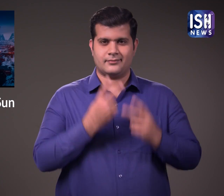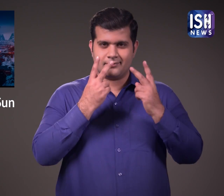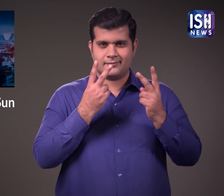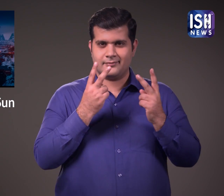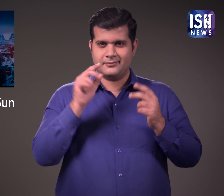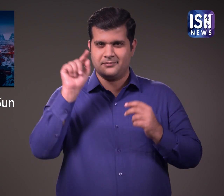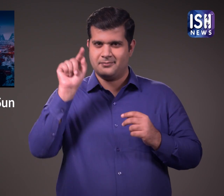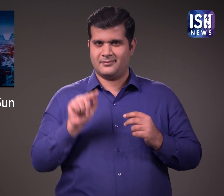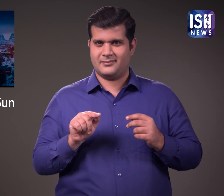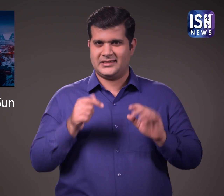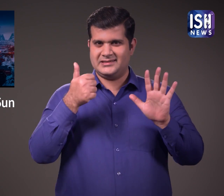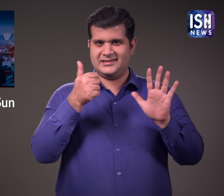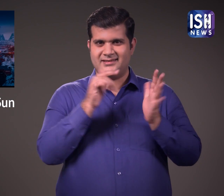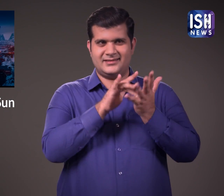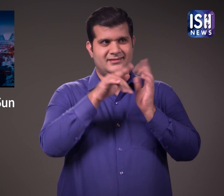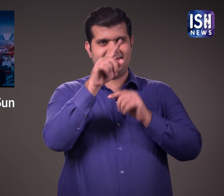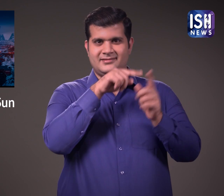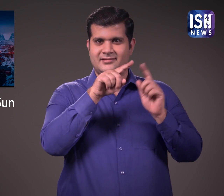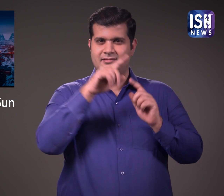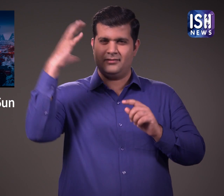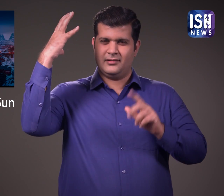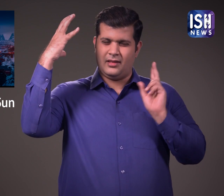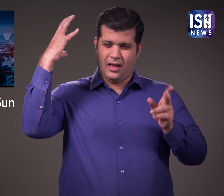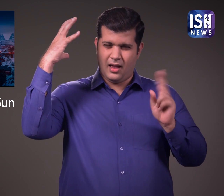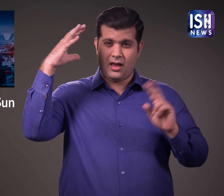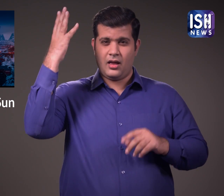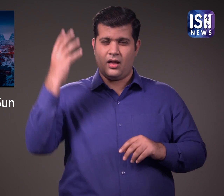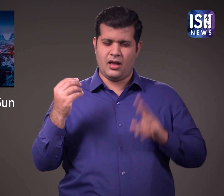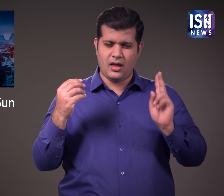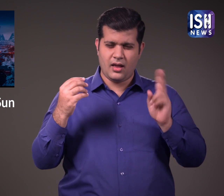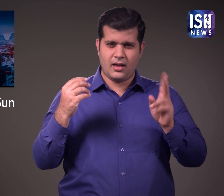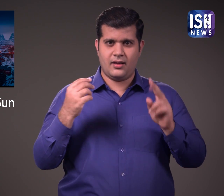Now you have seen these 6 places where there is continous sunlight or complete darkness.